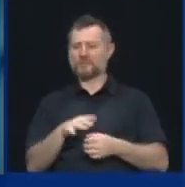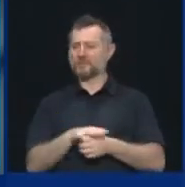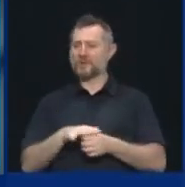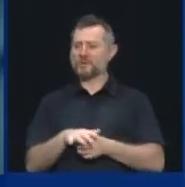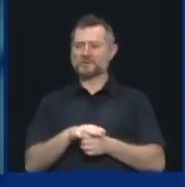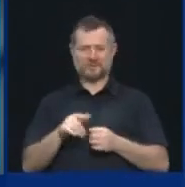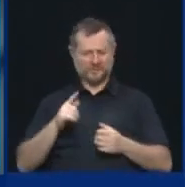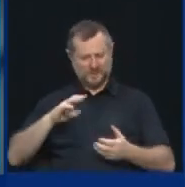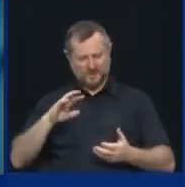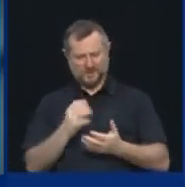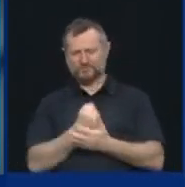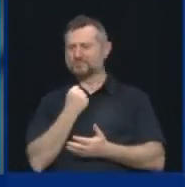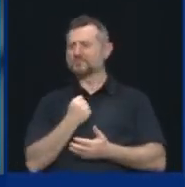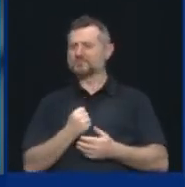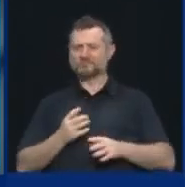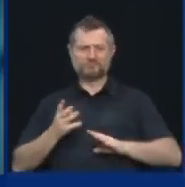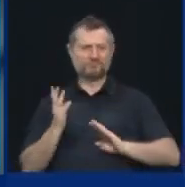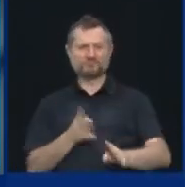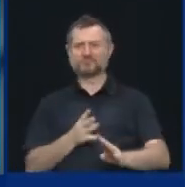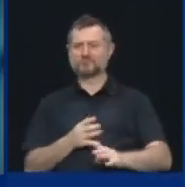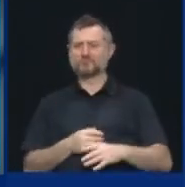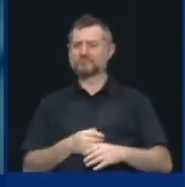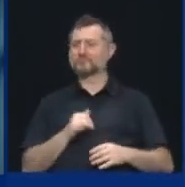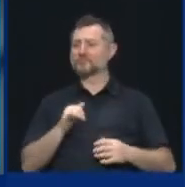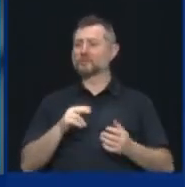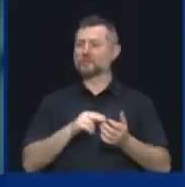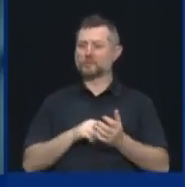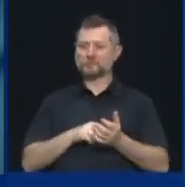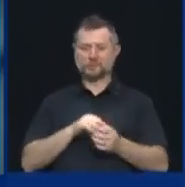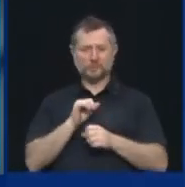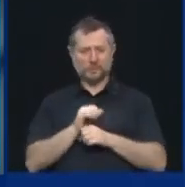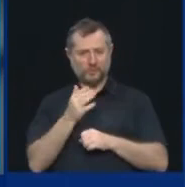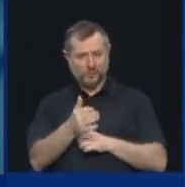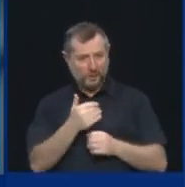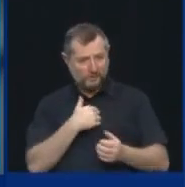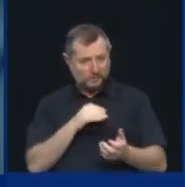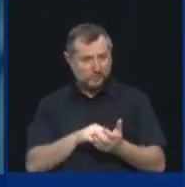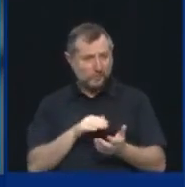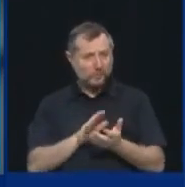YOU HAVE THEM IN ONE PLACE, THEY ARE A CAPTIVE AUDIENCE.